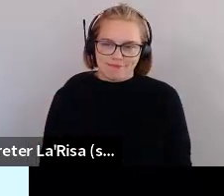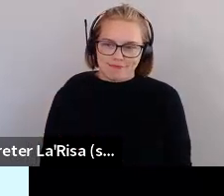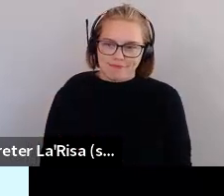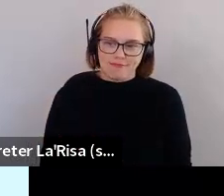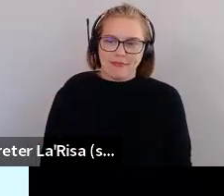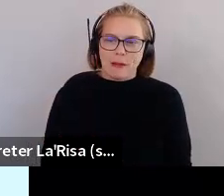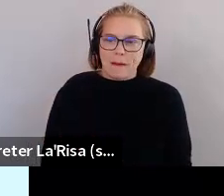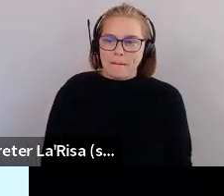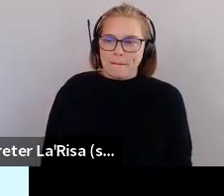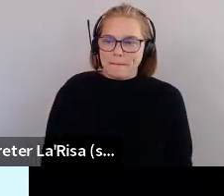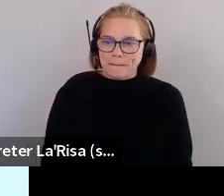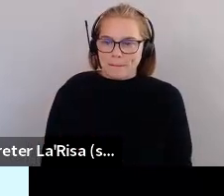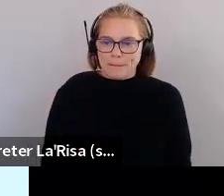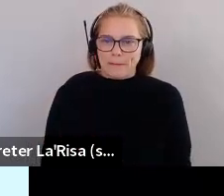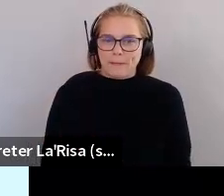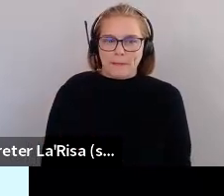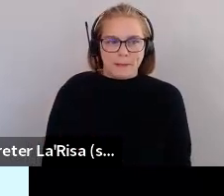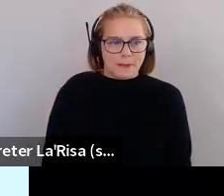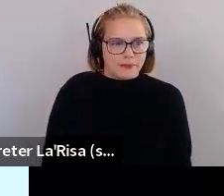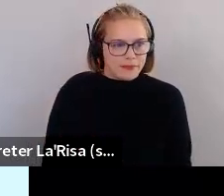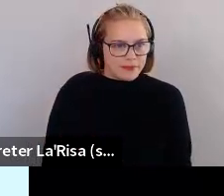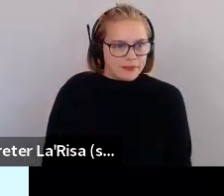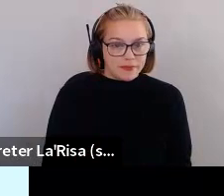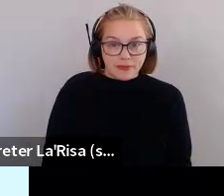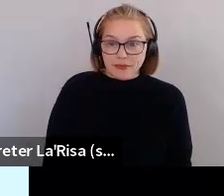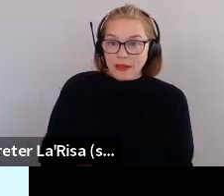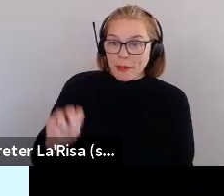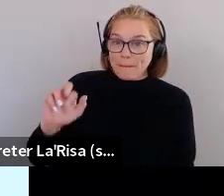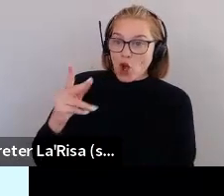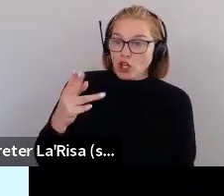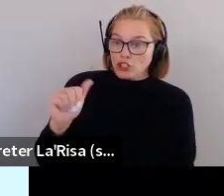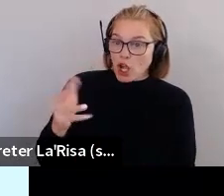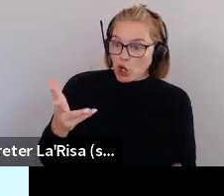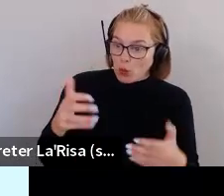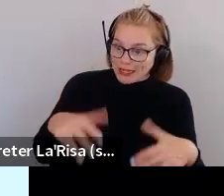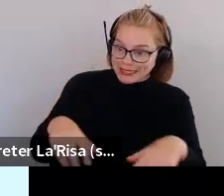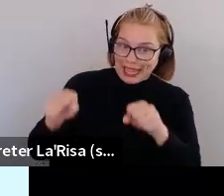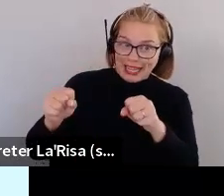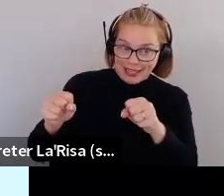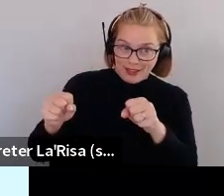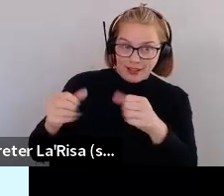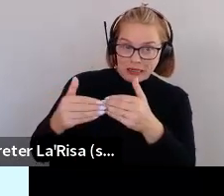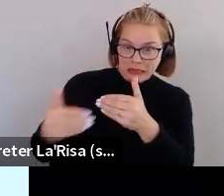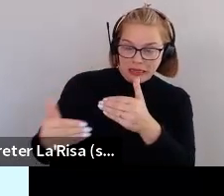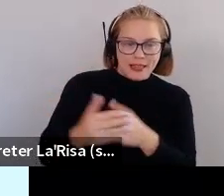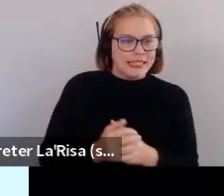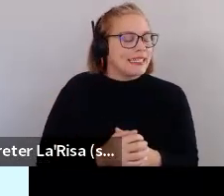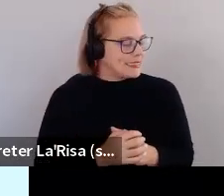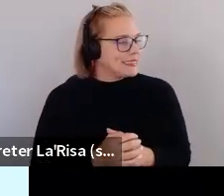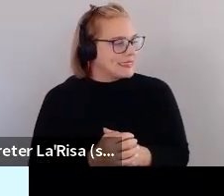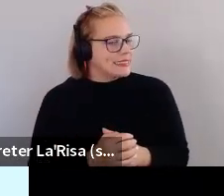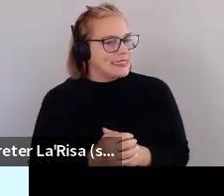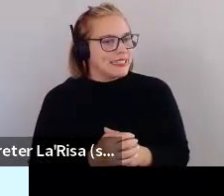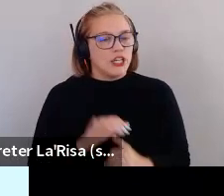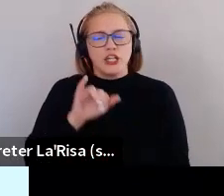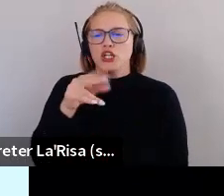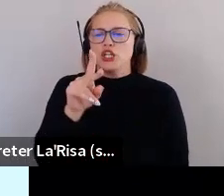experiences he never would have had without having his disability.